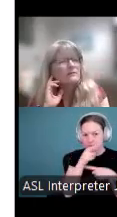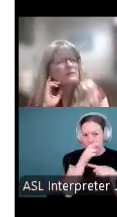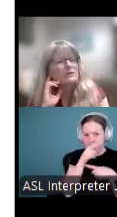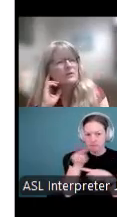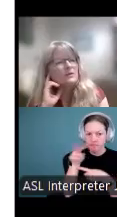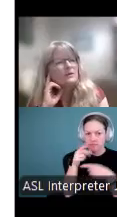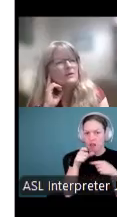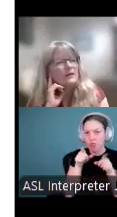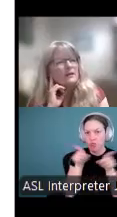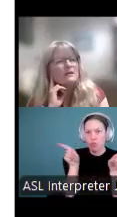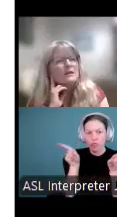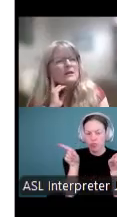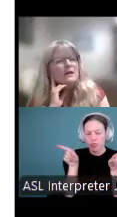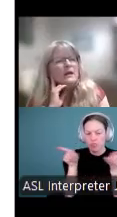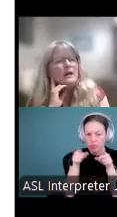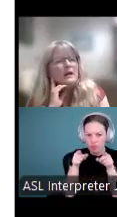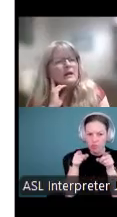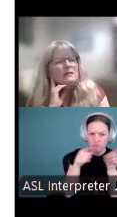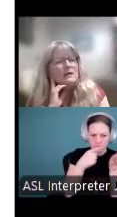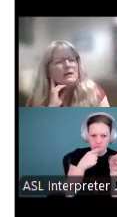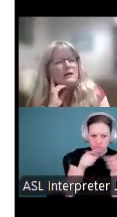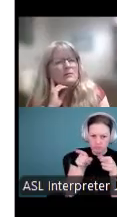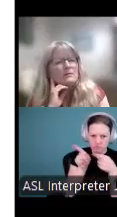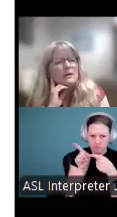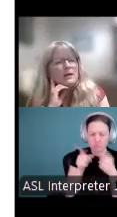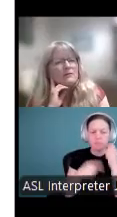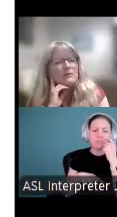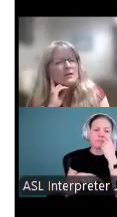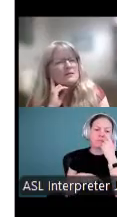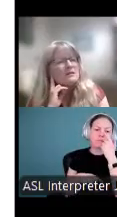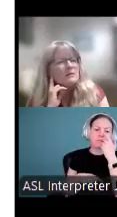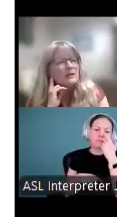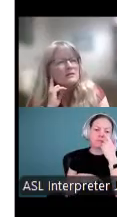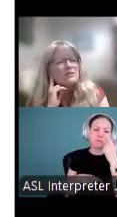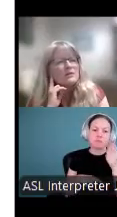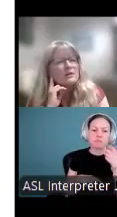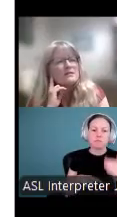of doing their own thing, and at four to six months, you're going